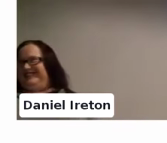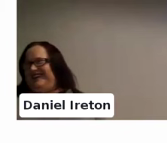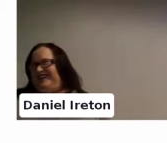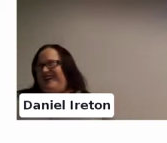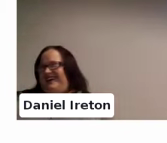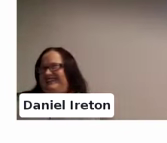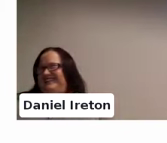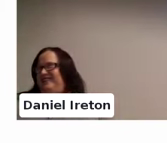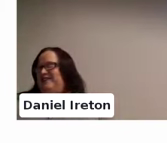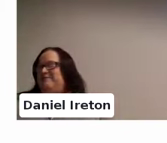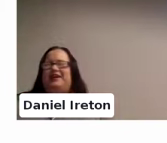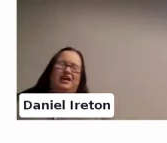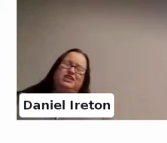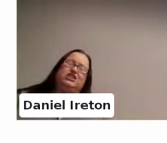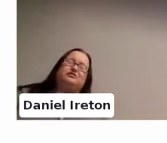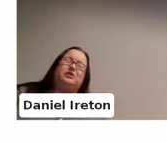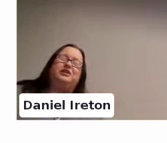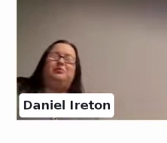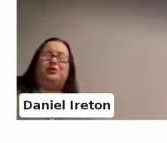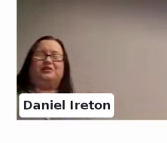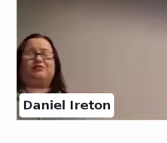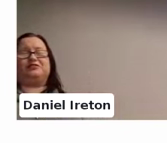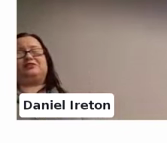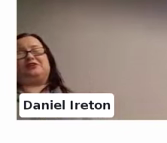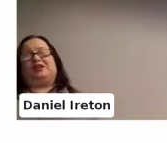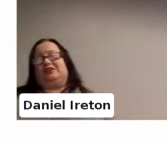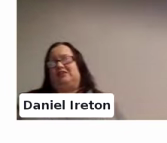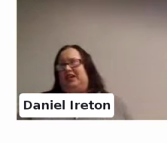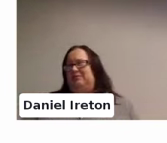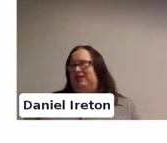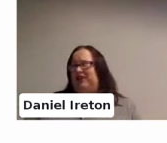But when you're putting together an event, the more different types of games that you have, the chances that drastically increase the chances that somebody will be able to find a game that works for them.